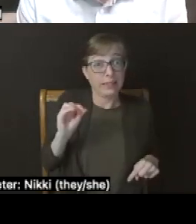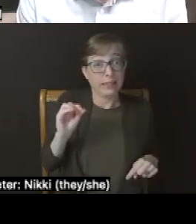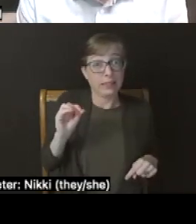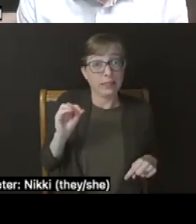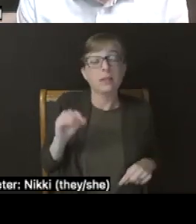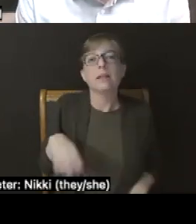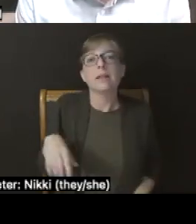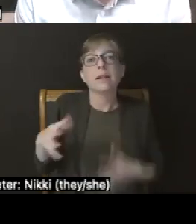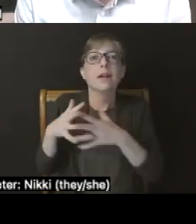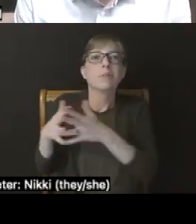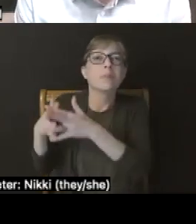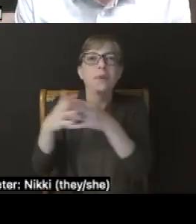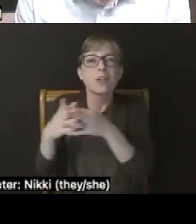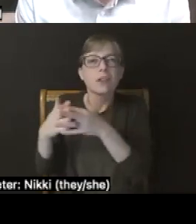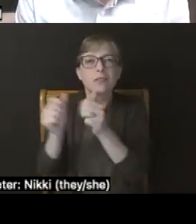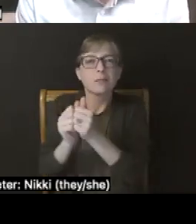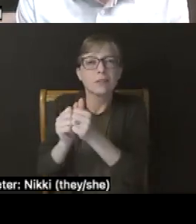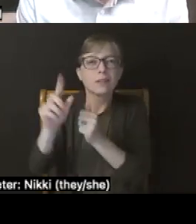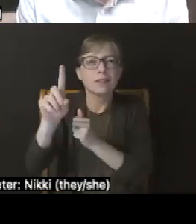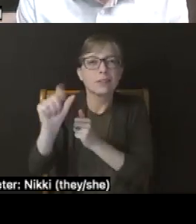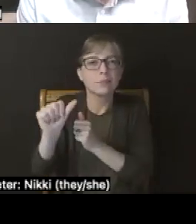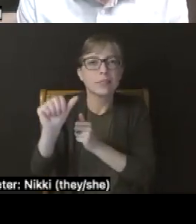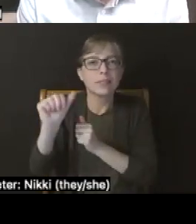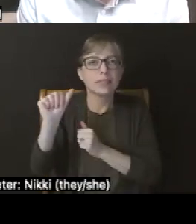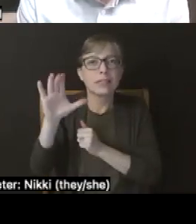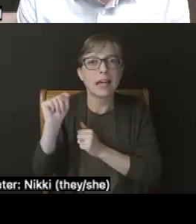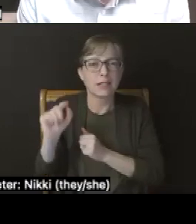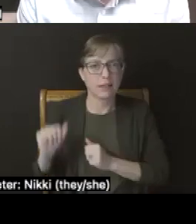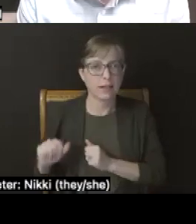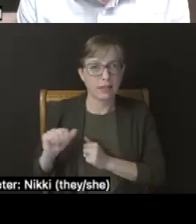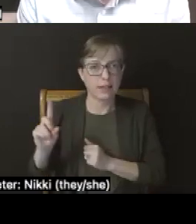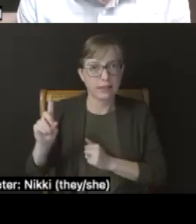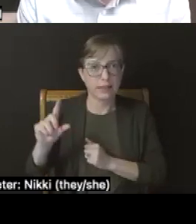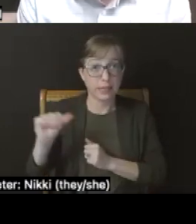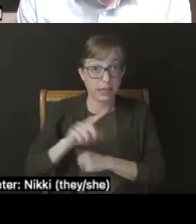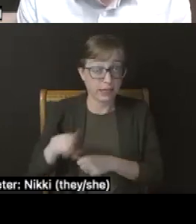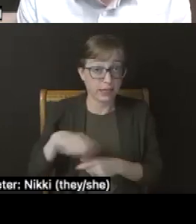we were only spending about 13% of Medicaid,